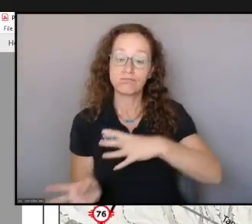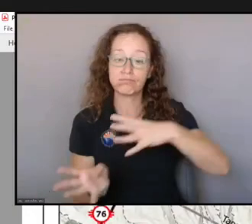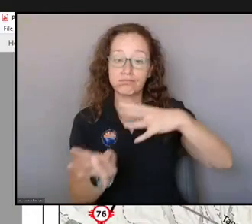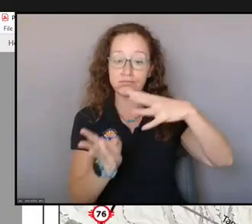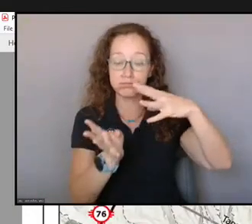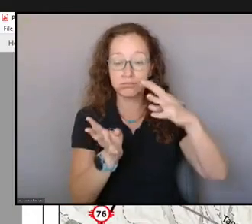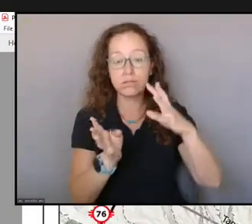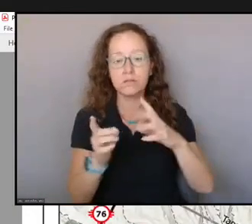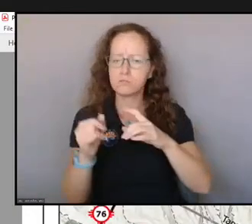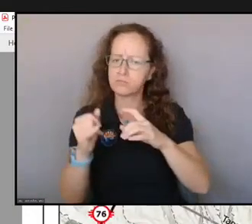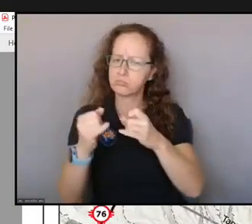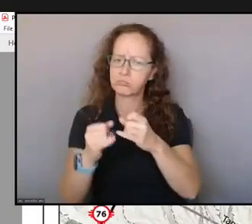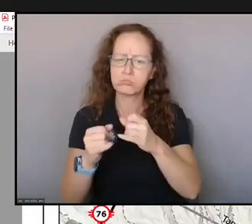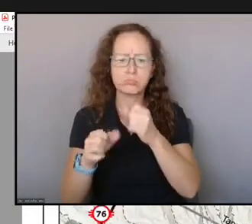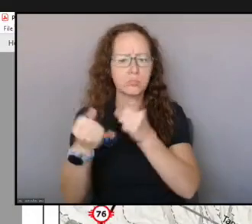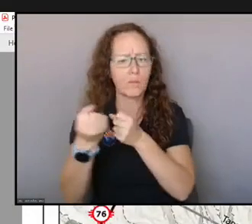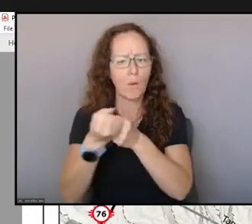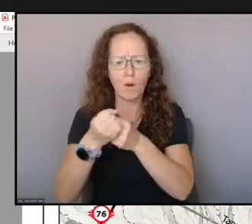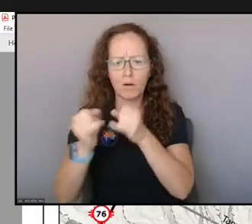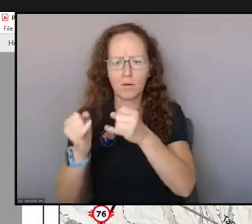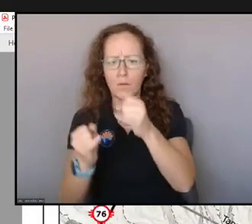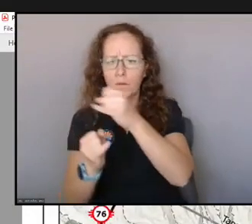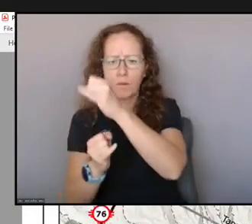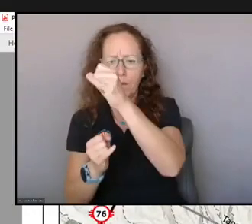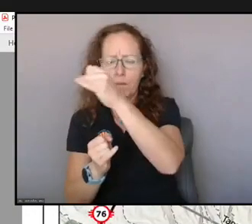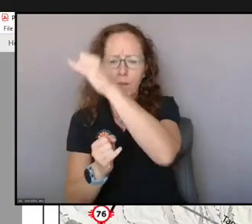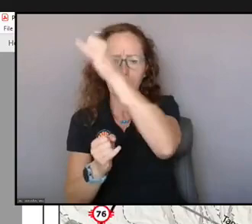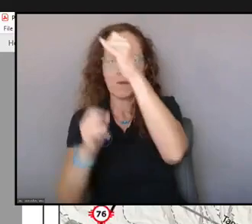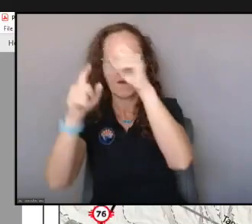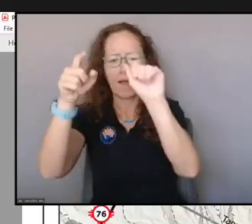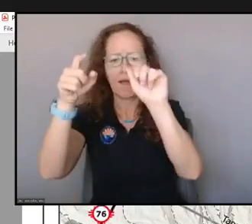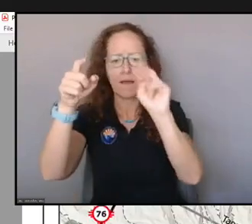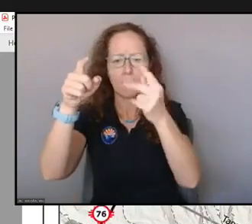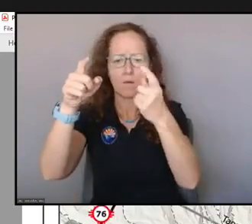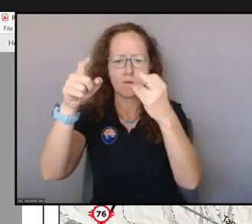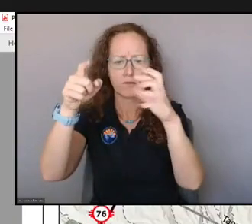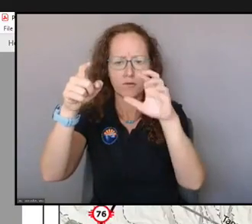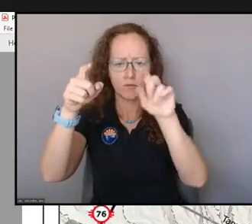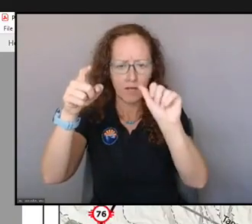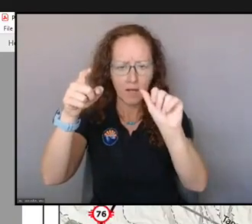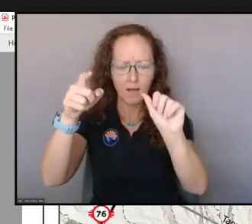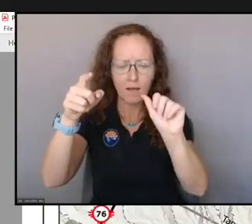WE GET UP TO ANGOSTURA. HERE AGAIN YOU HEARD FROM OPERATIONS COIL, WE ARE